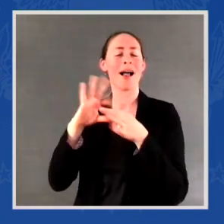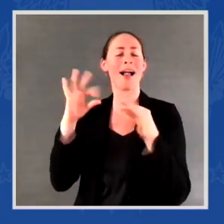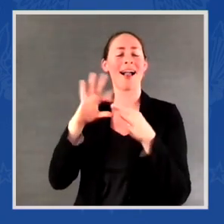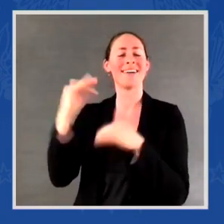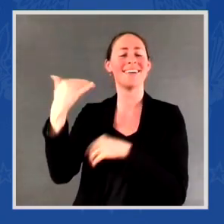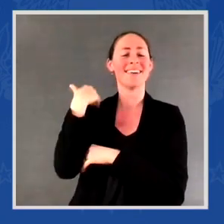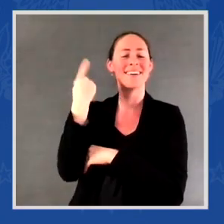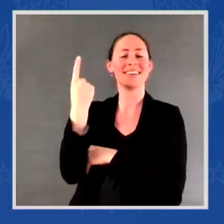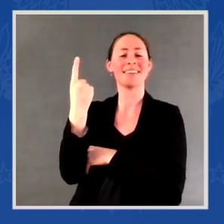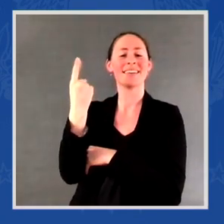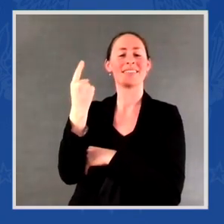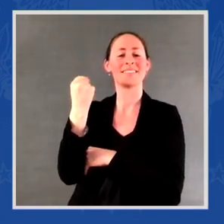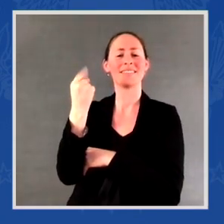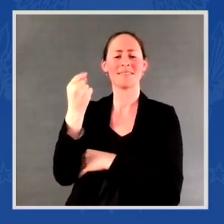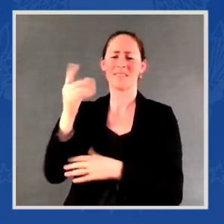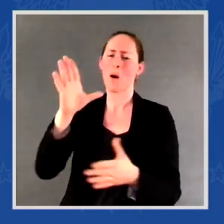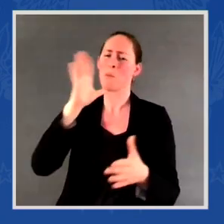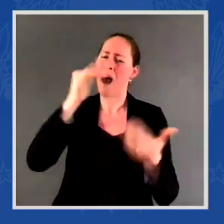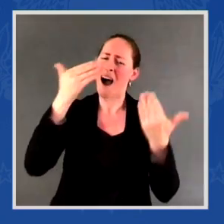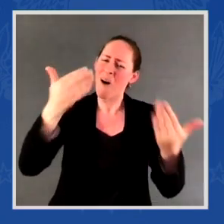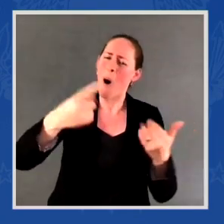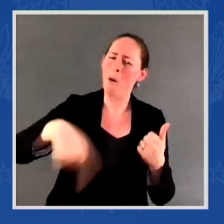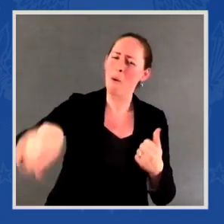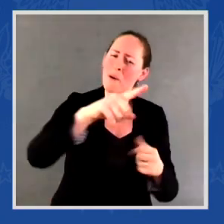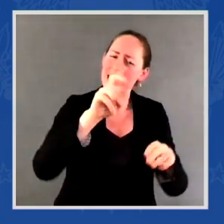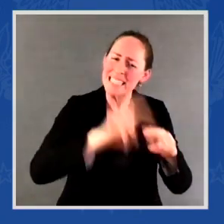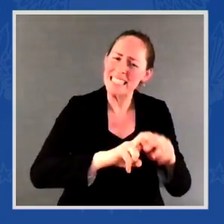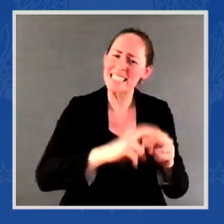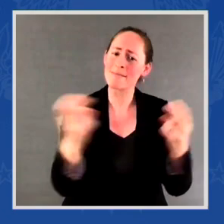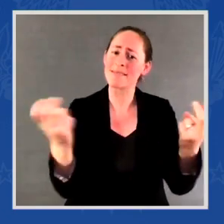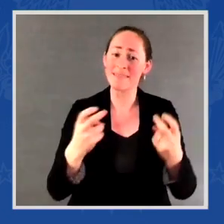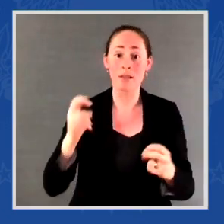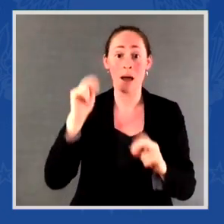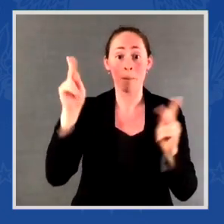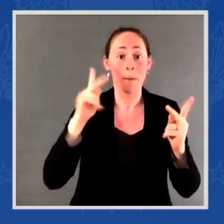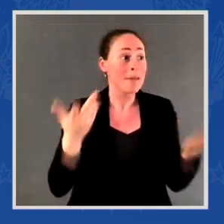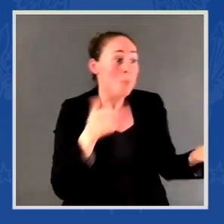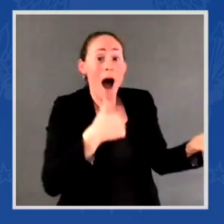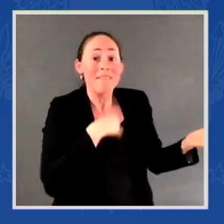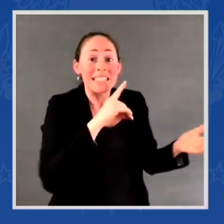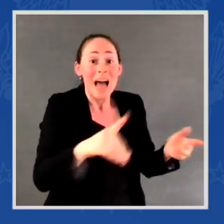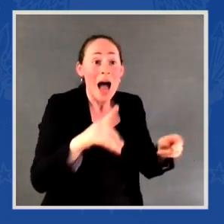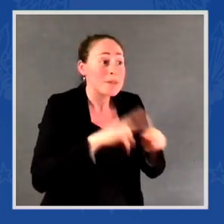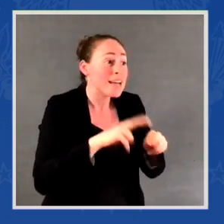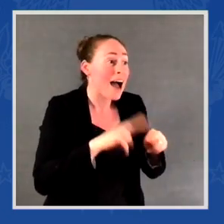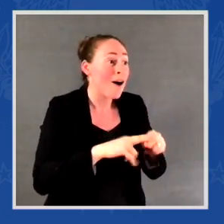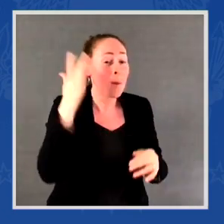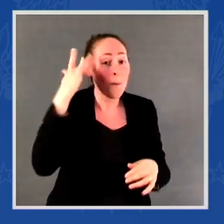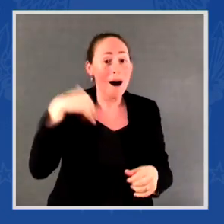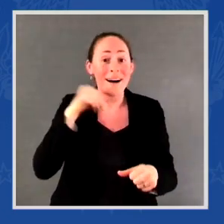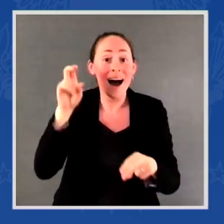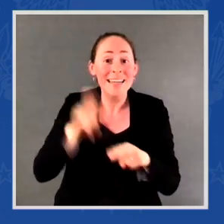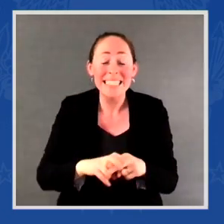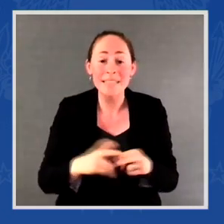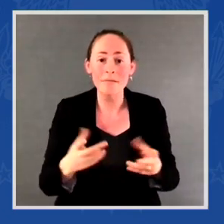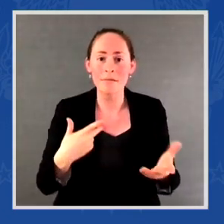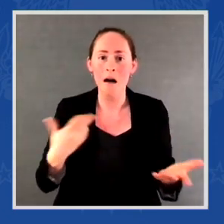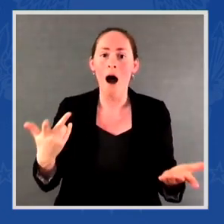And somebody in the front said, "I don't have a damn seat. That's why." I want to get in trouble. Thank you. I thought you didn't have any seats there.